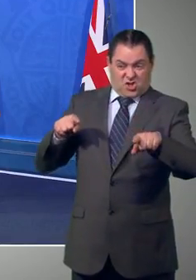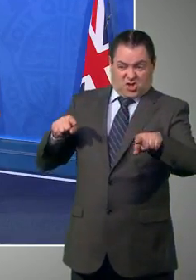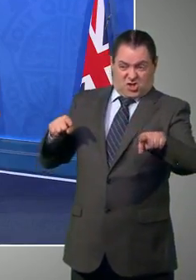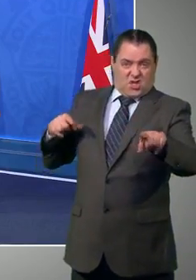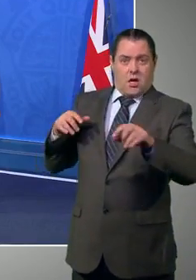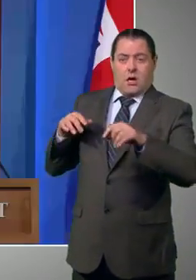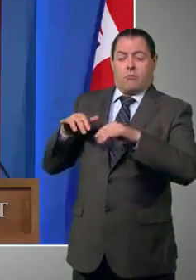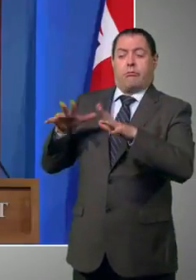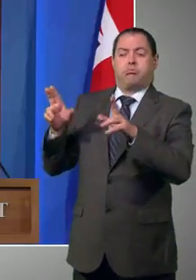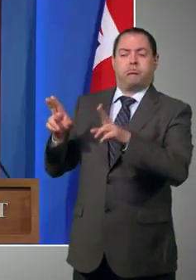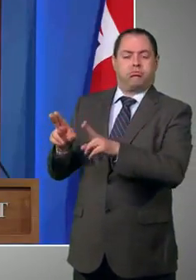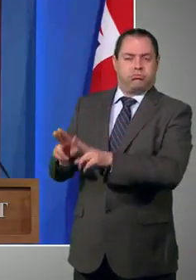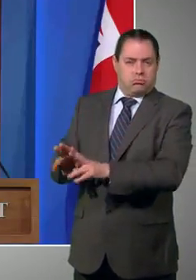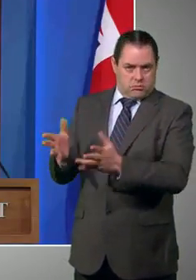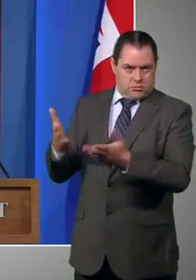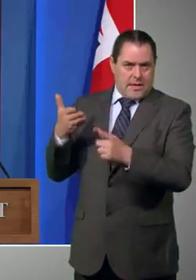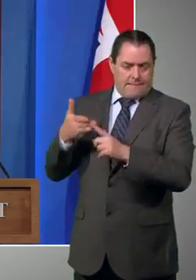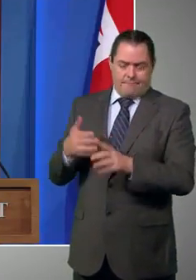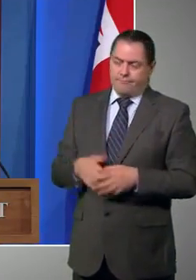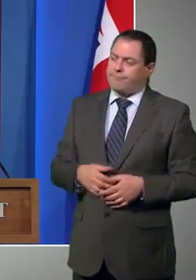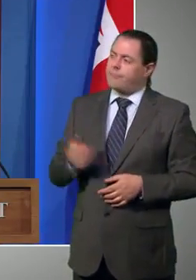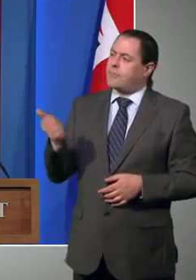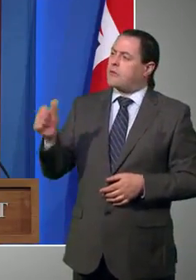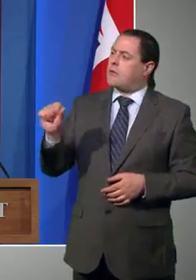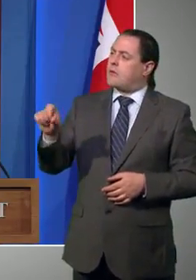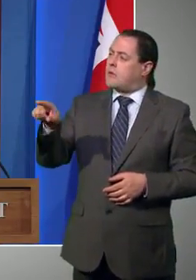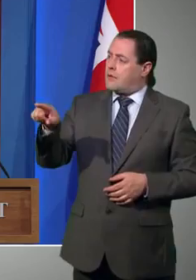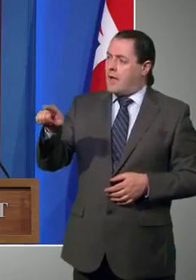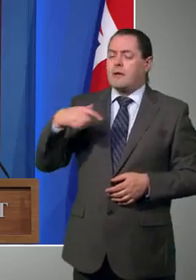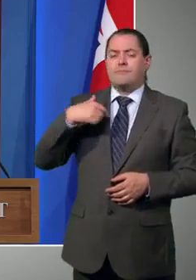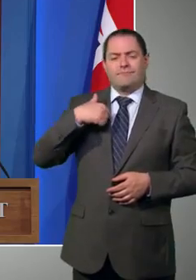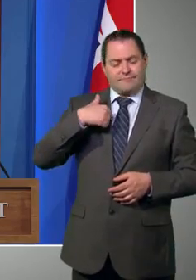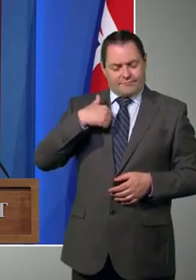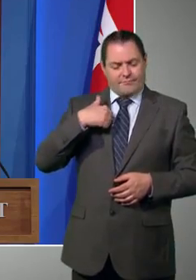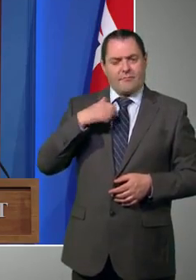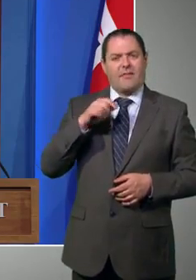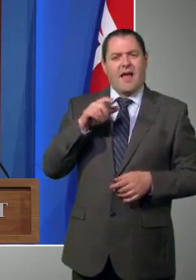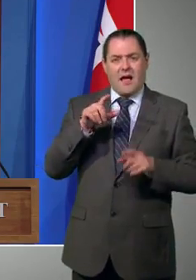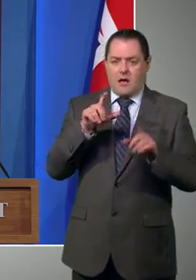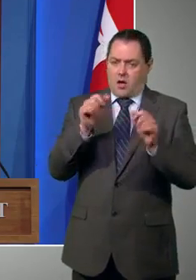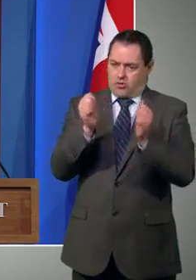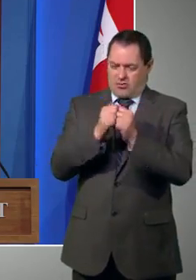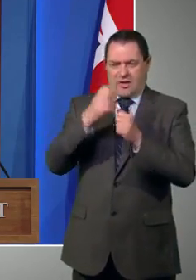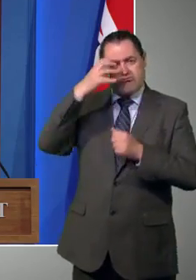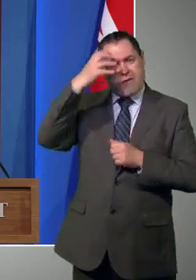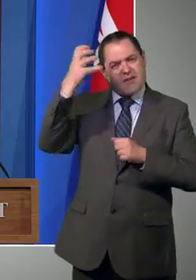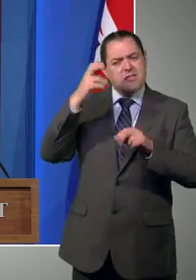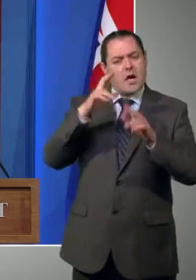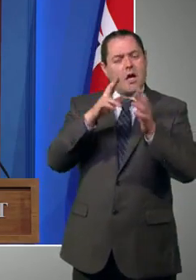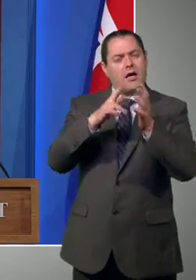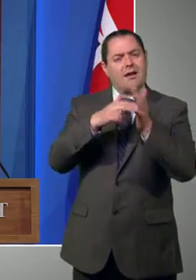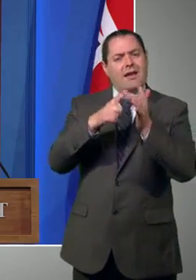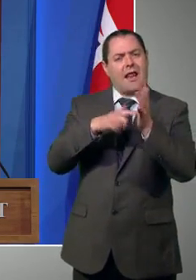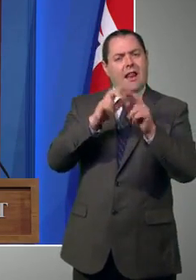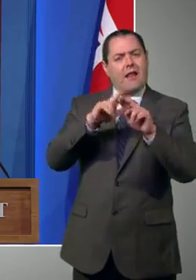so on the road map I absolutely agree with with Professor Neil Ferguson, The The road map